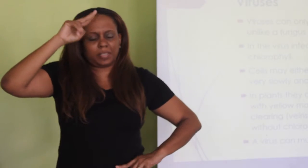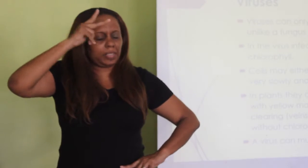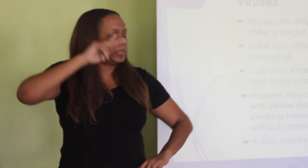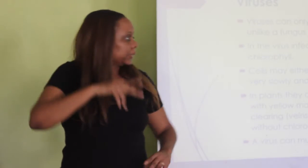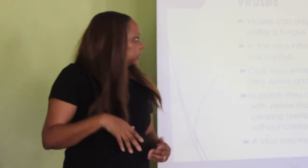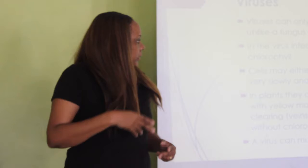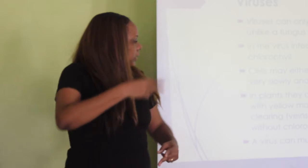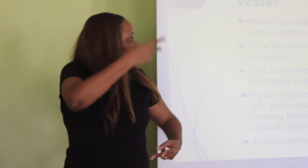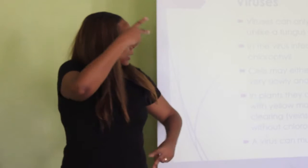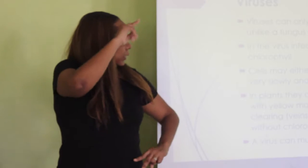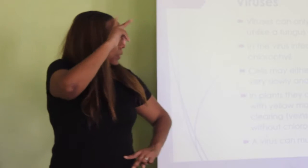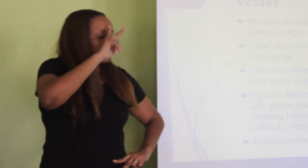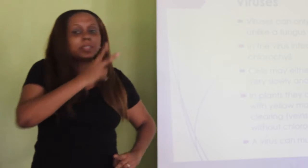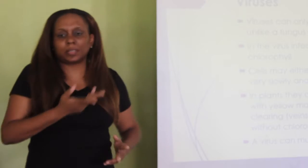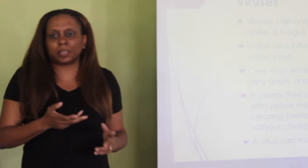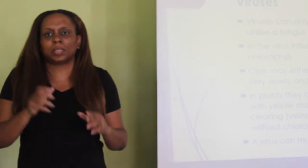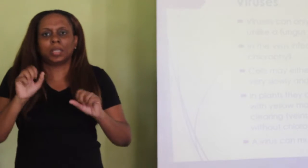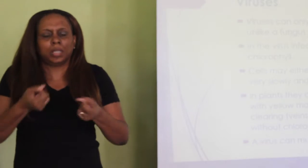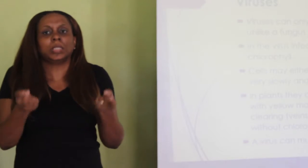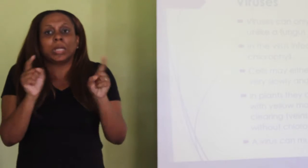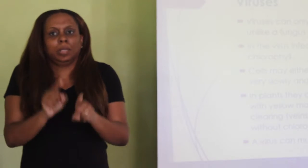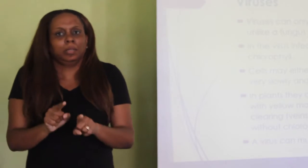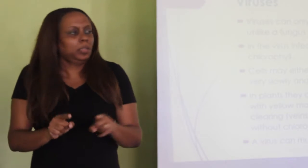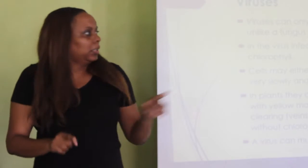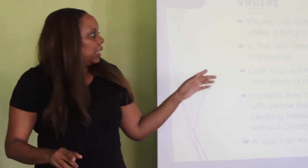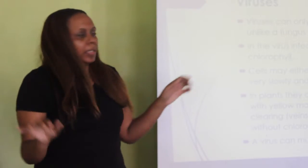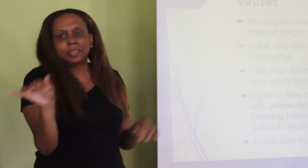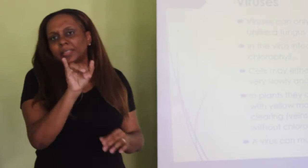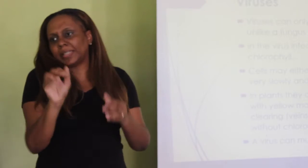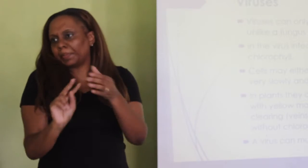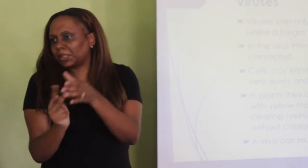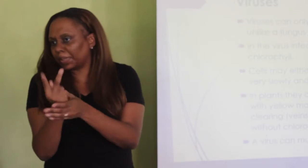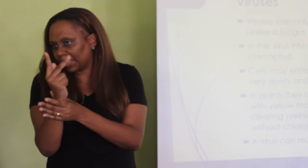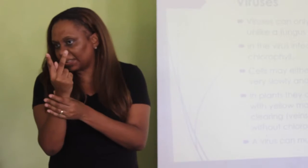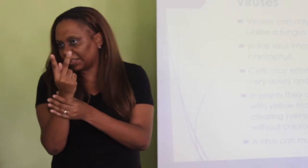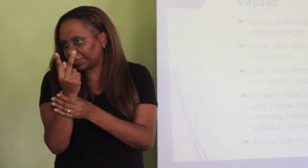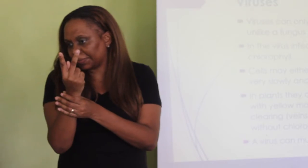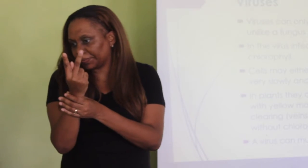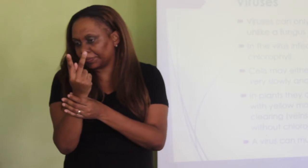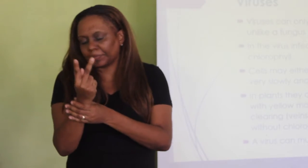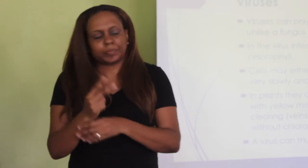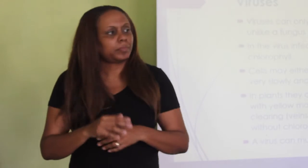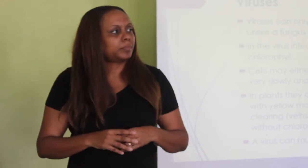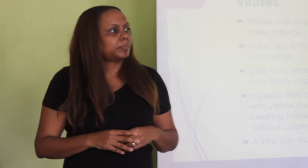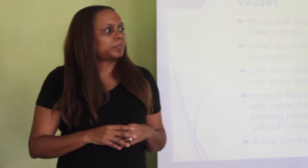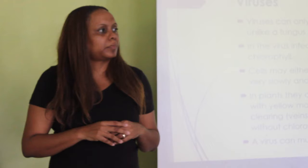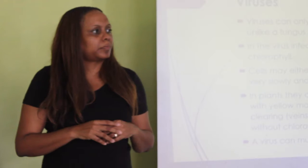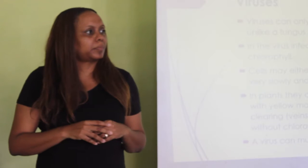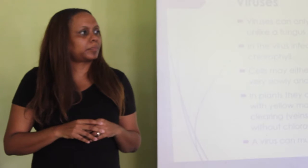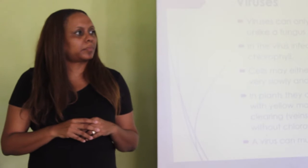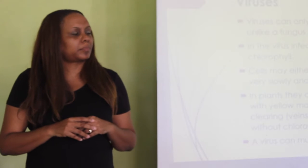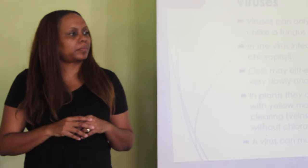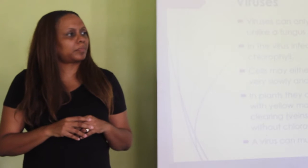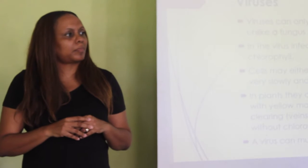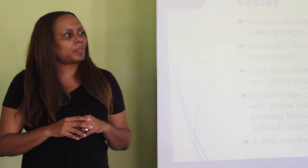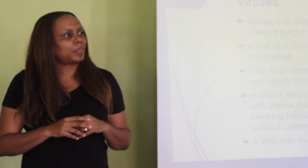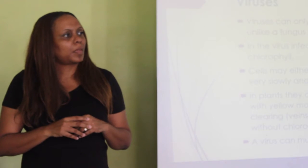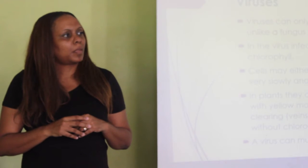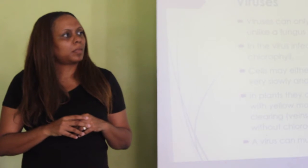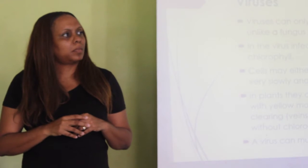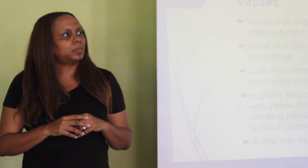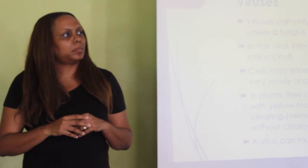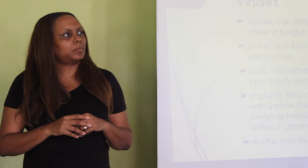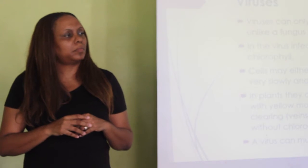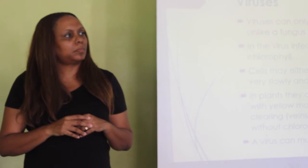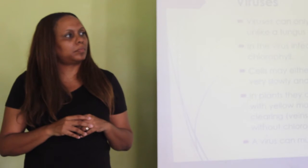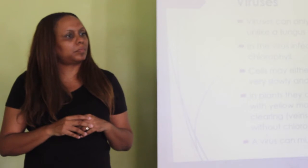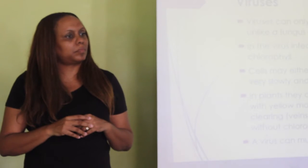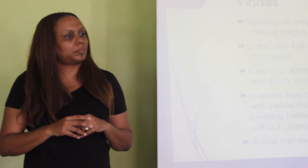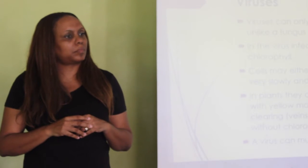that comes between the green right and what i must say here too as well is that you may see